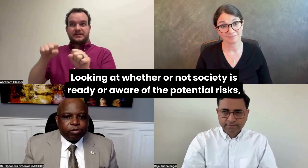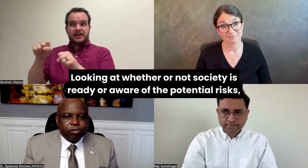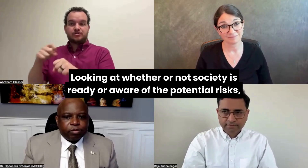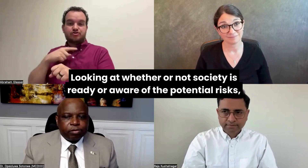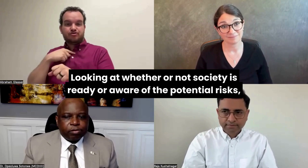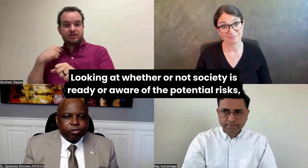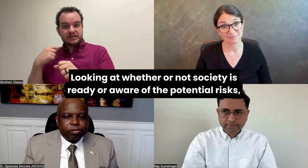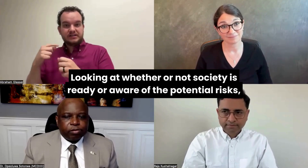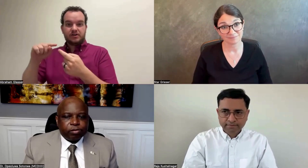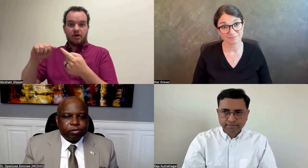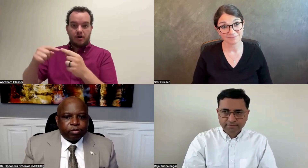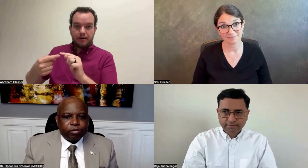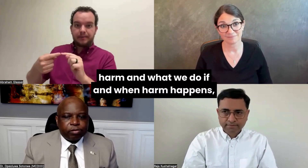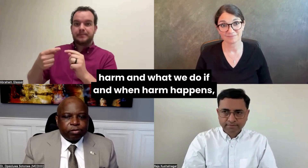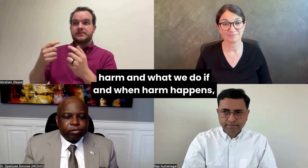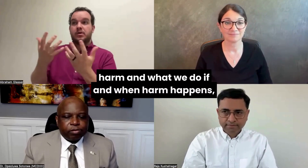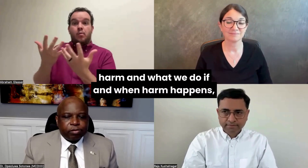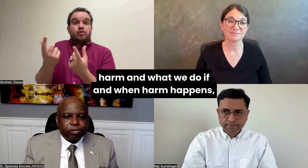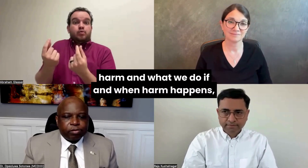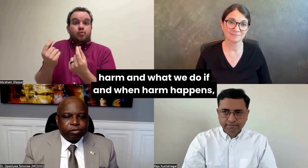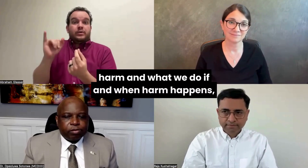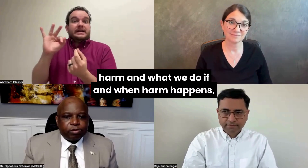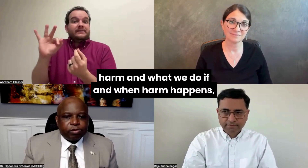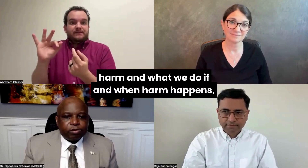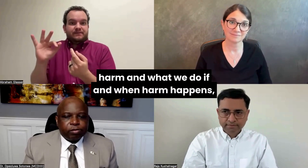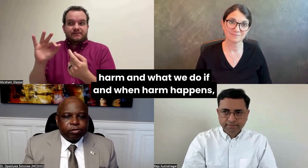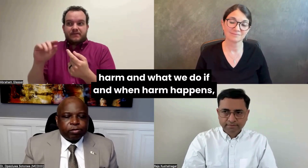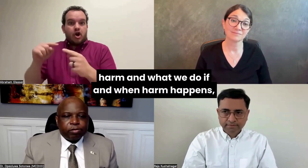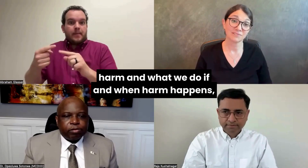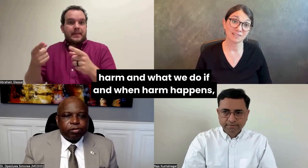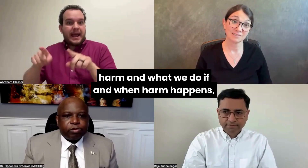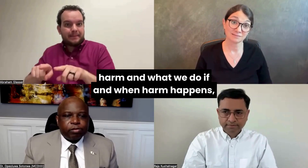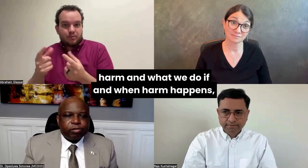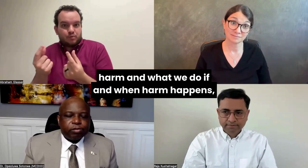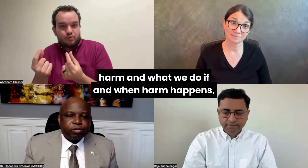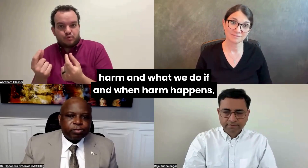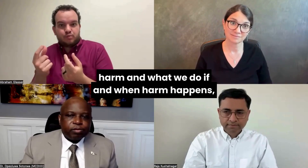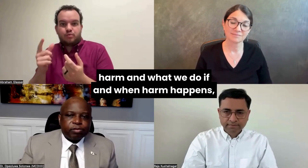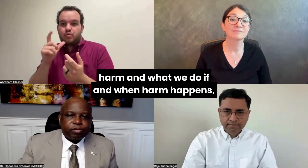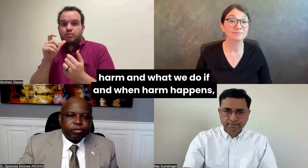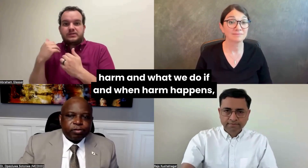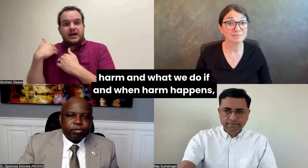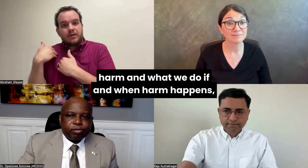harm and what we do if and when harm happens, how is accountability